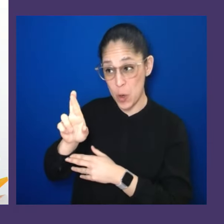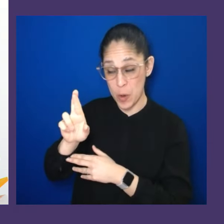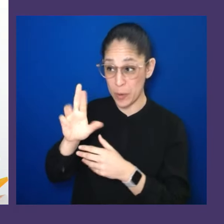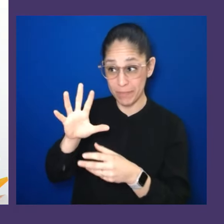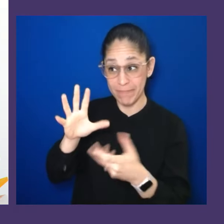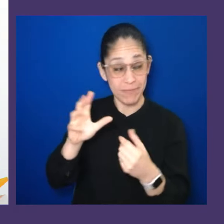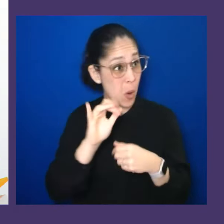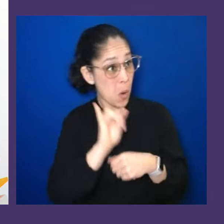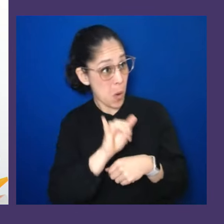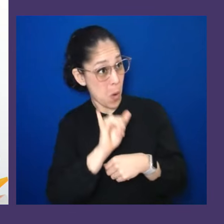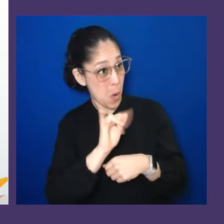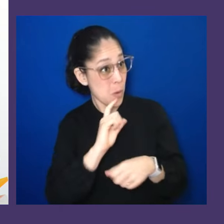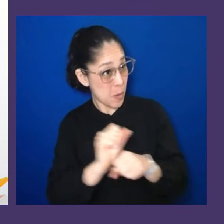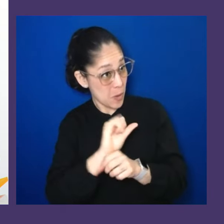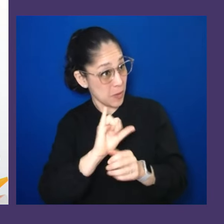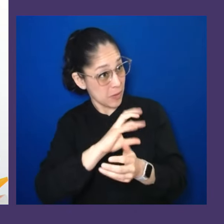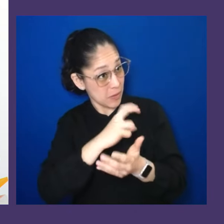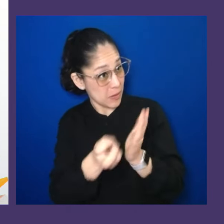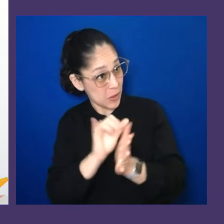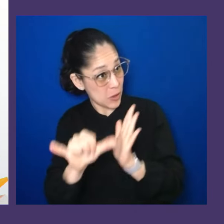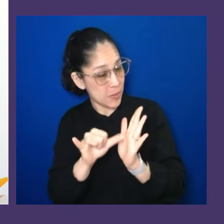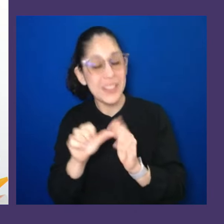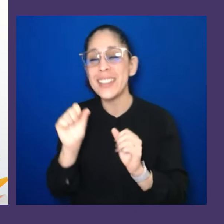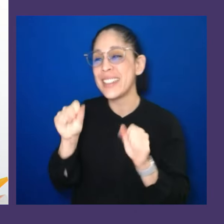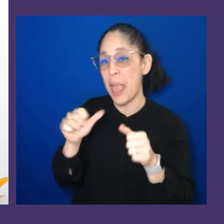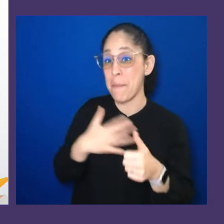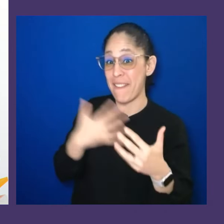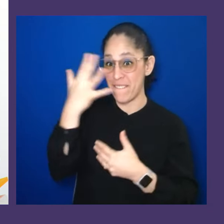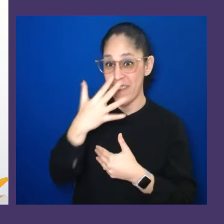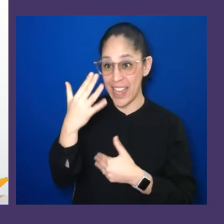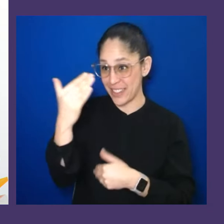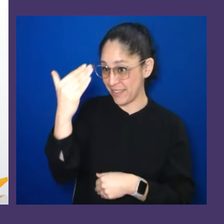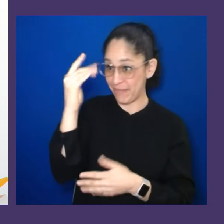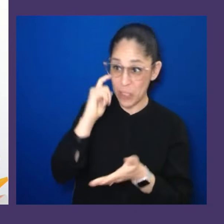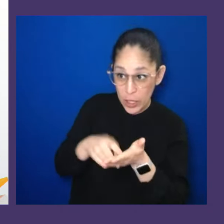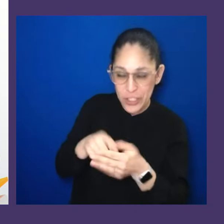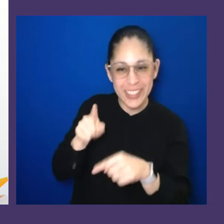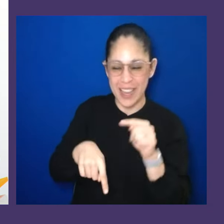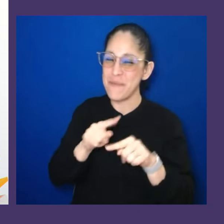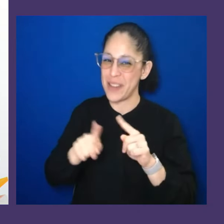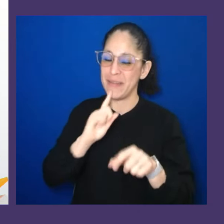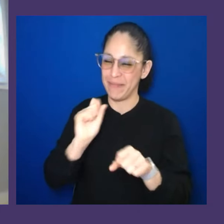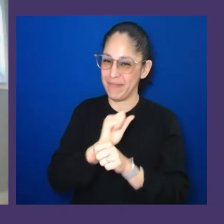Patricio Escobar: A YouTuber without a face, but I'm also a YouTuber. I'll give you an example in a little bit.